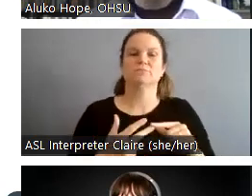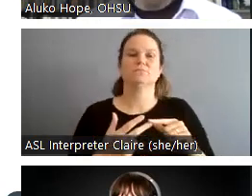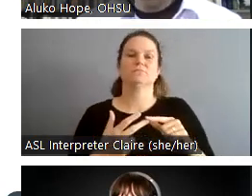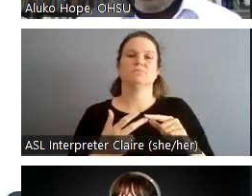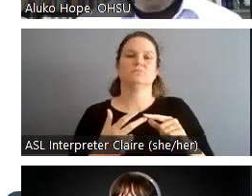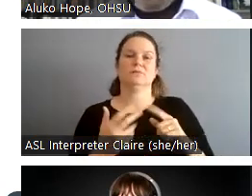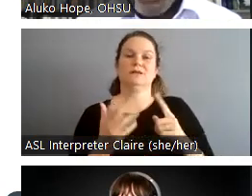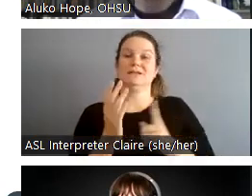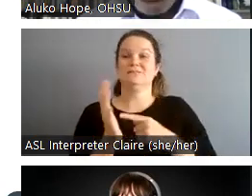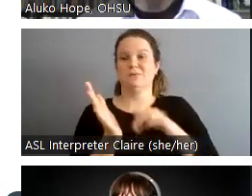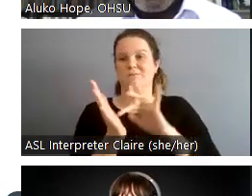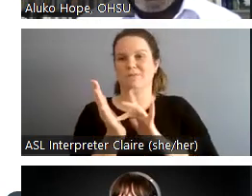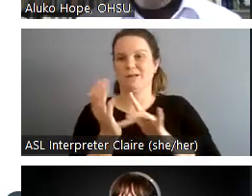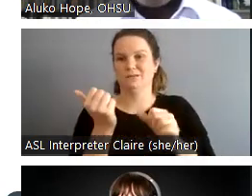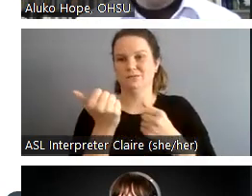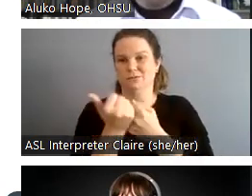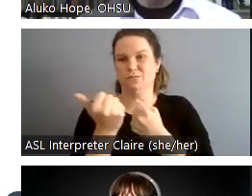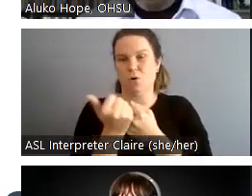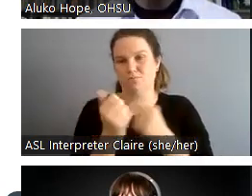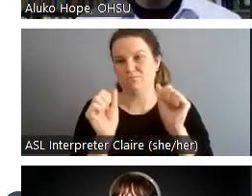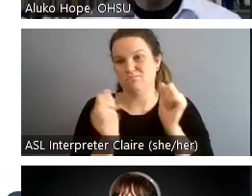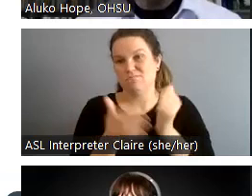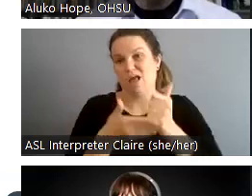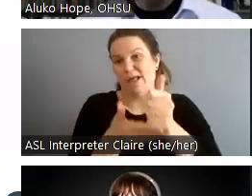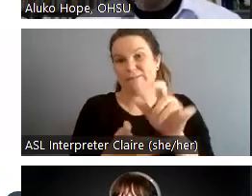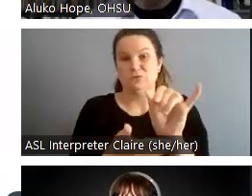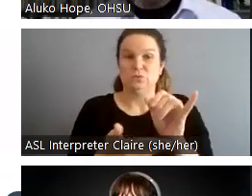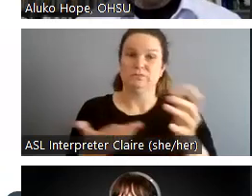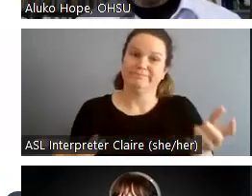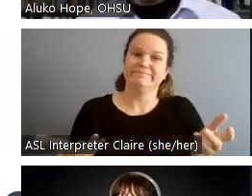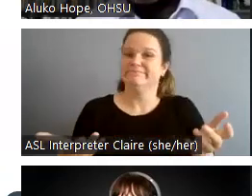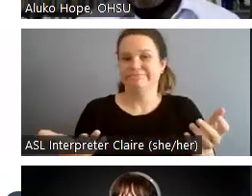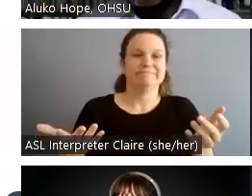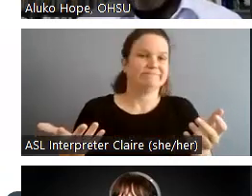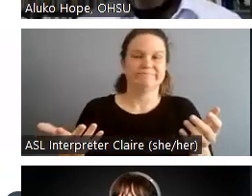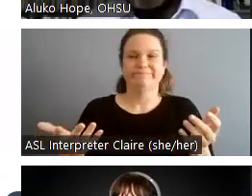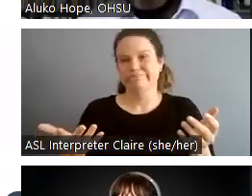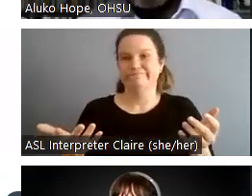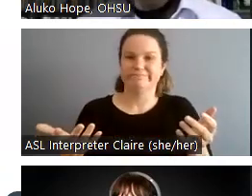some pharmacologic agents can be helpful, but again, I think they tend to be a